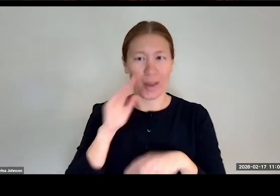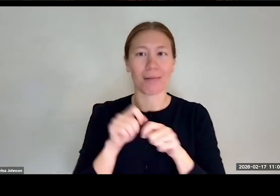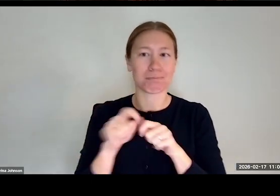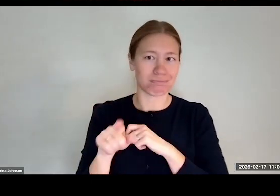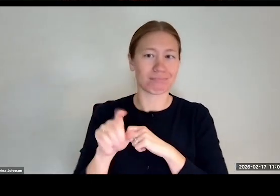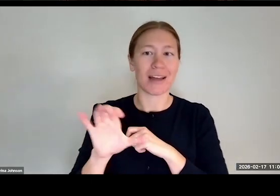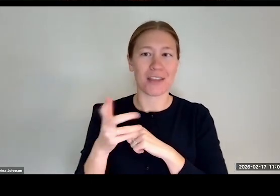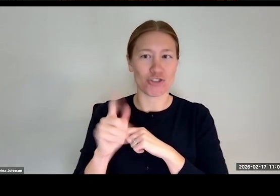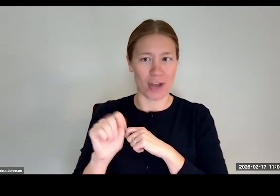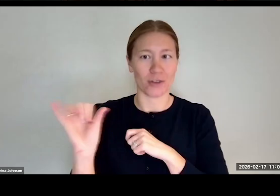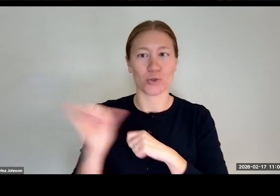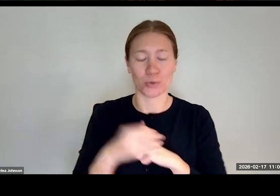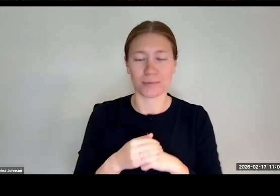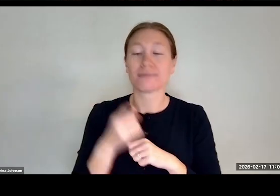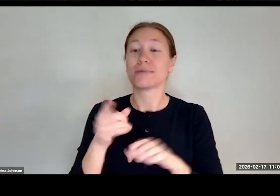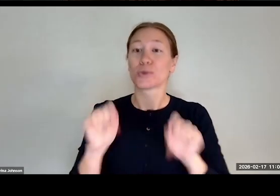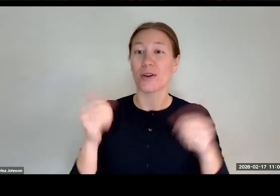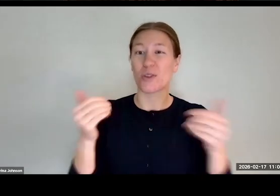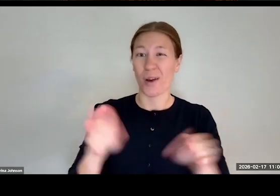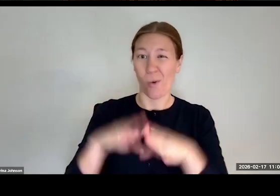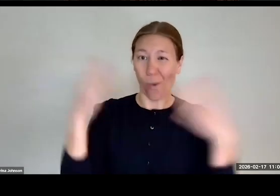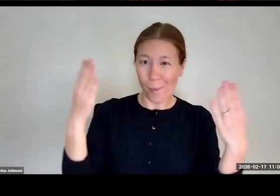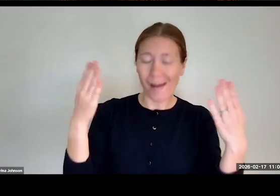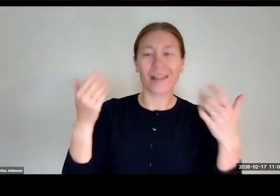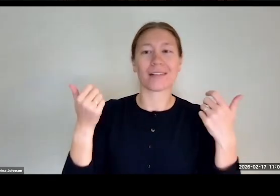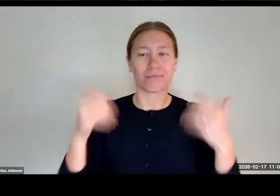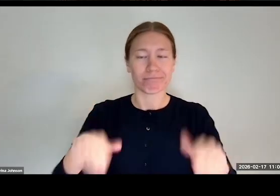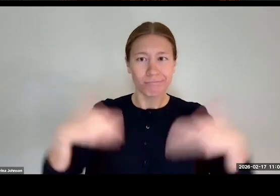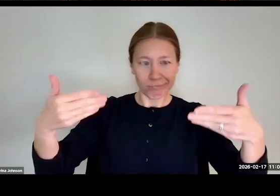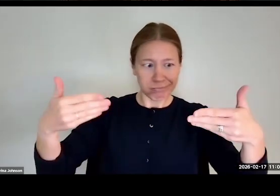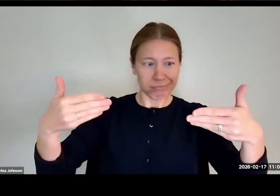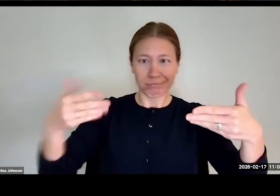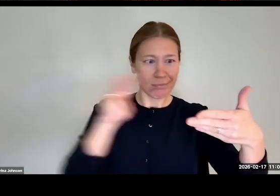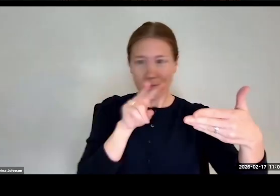You can open those up and try to follow along in real time, but it's really best to only do